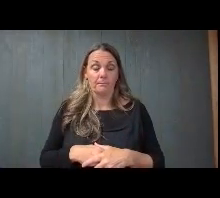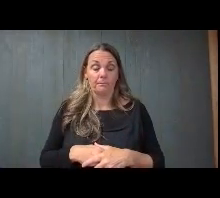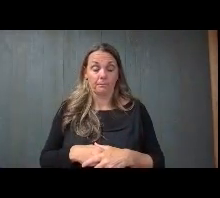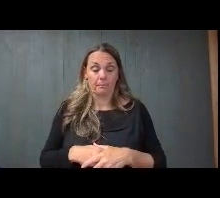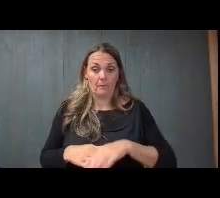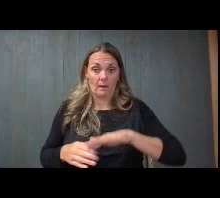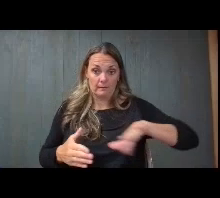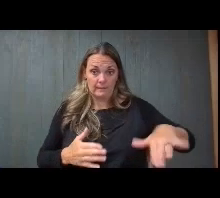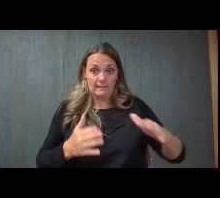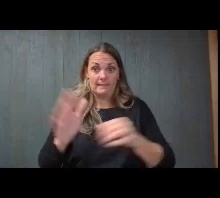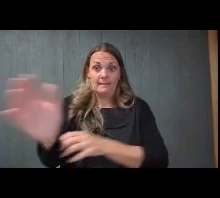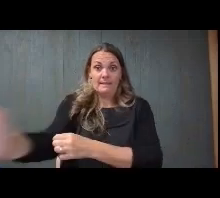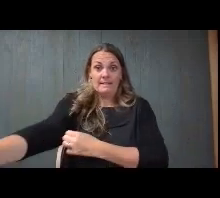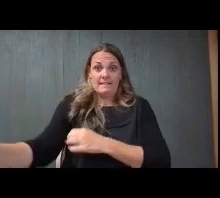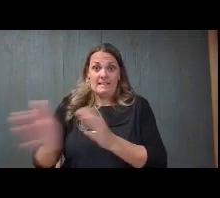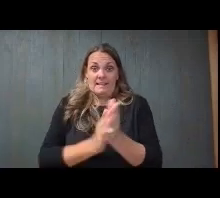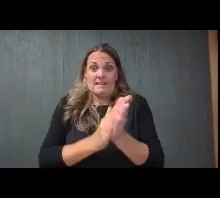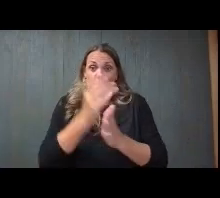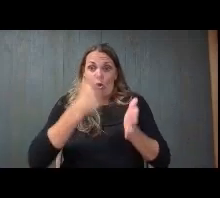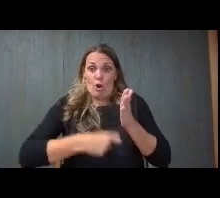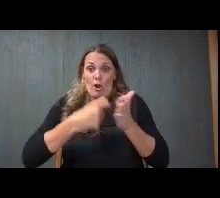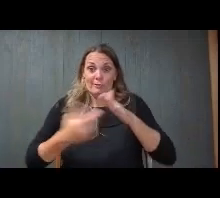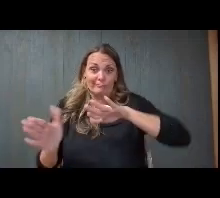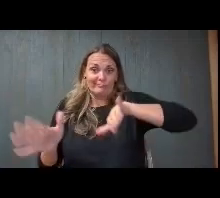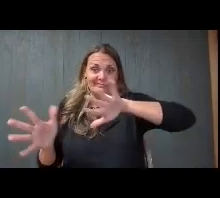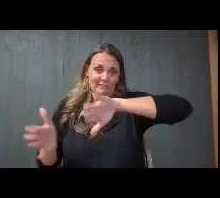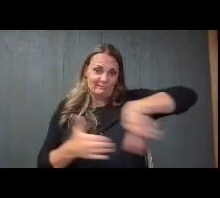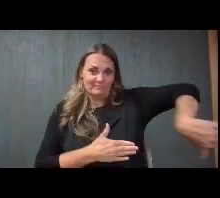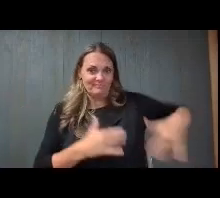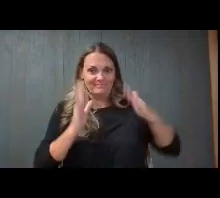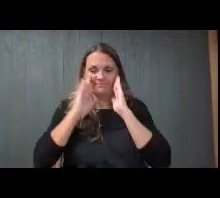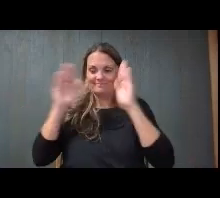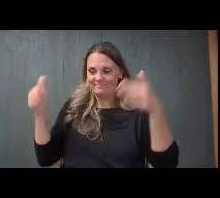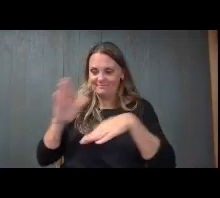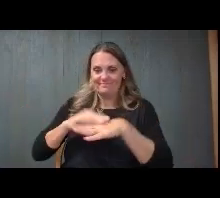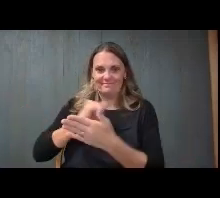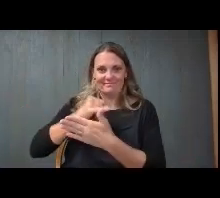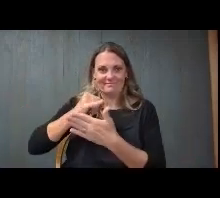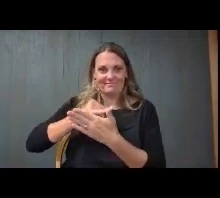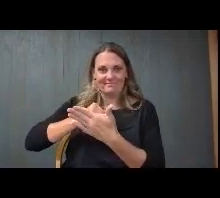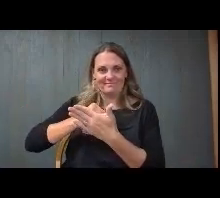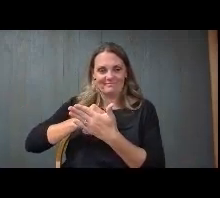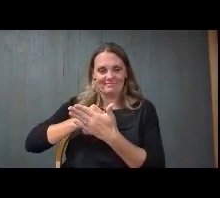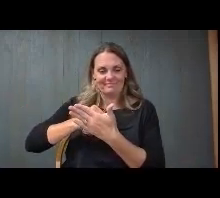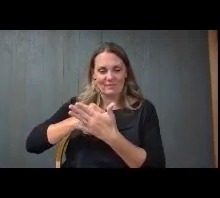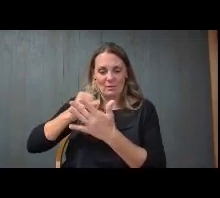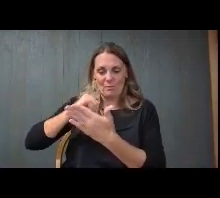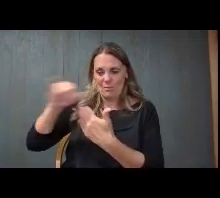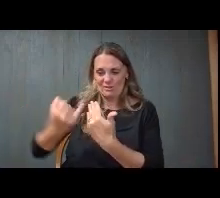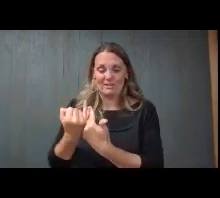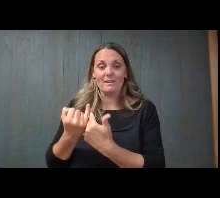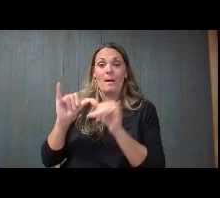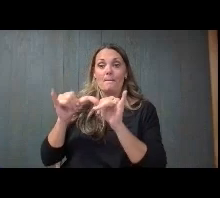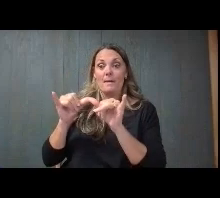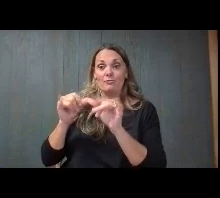Okay, enough about costs. Let's get back into the project and review measurable objectives and required data to be submitted.